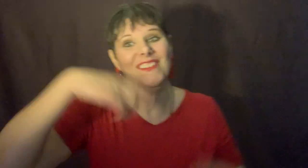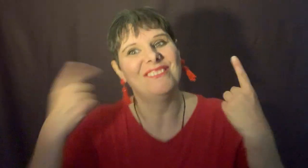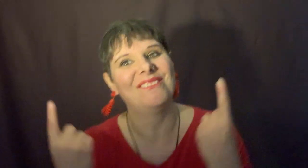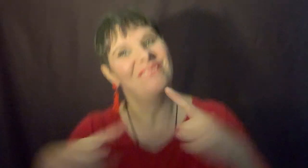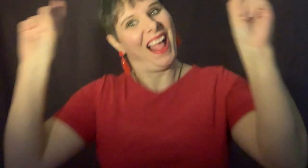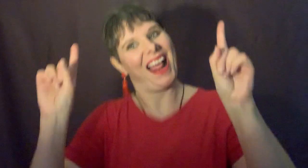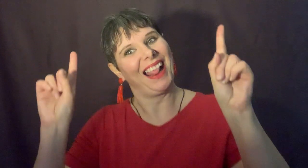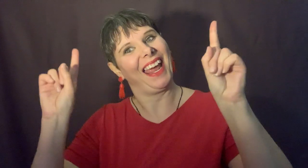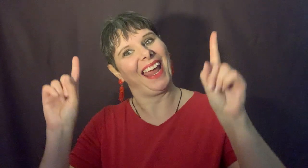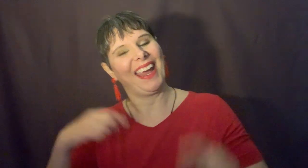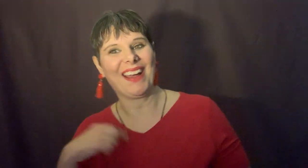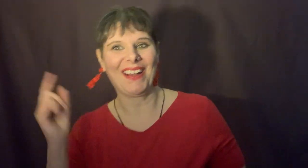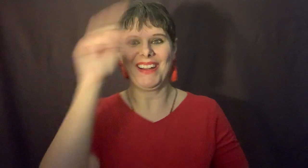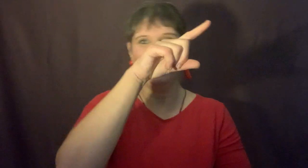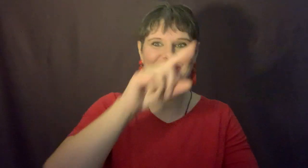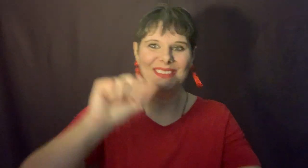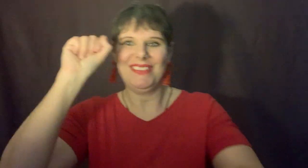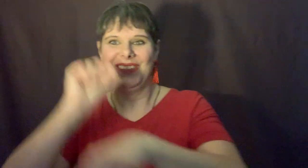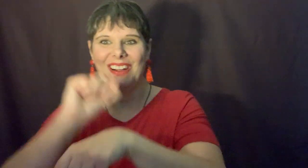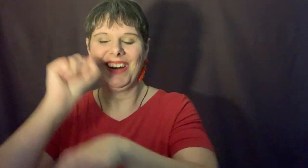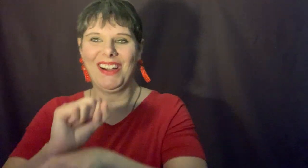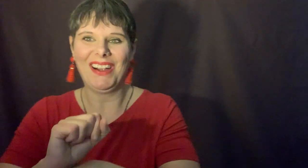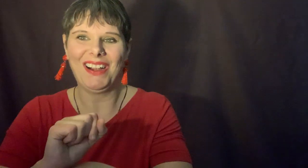Finally it's time to go to work.